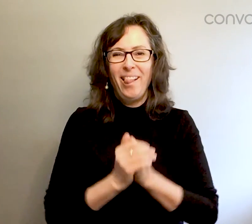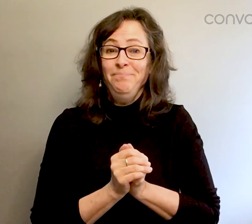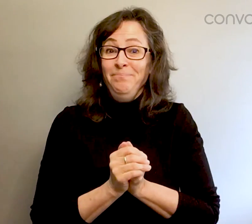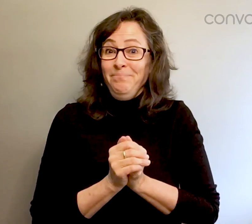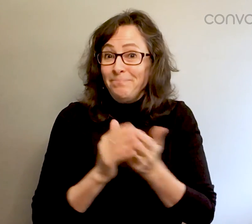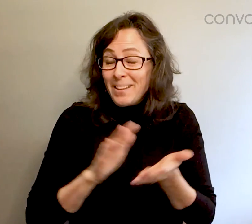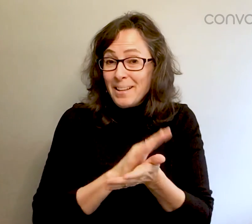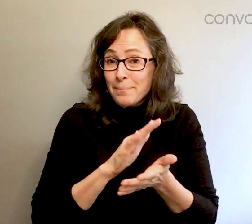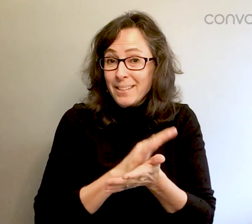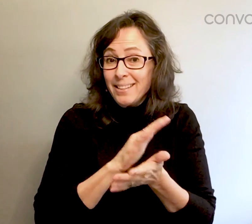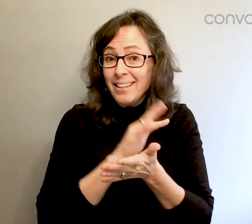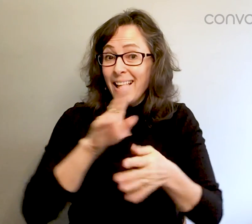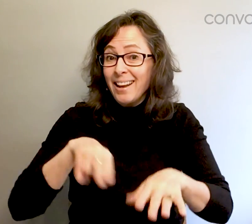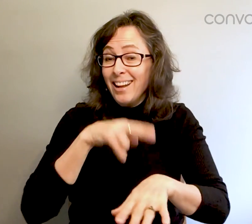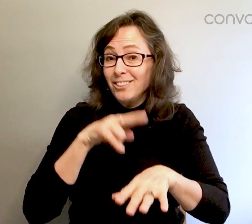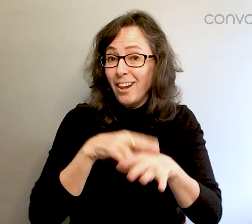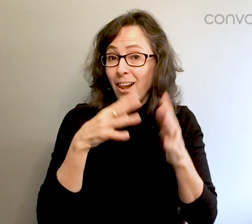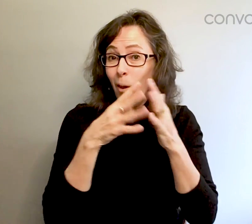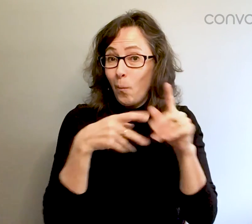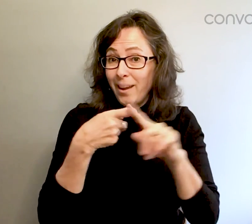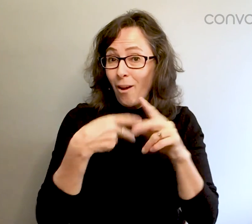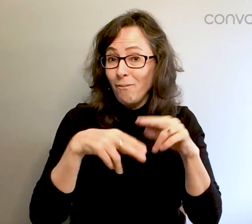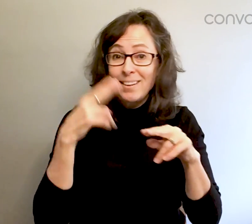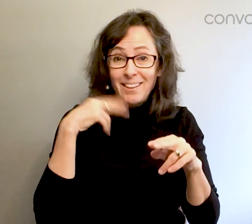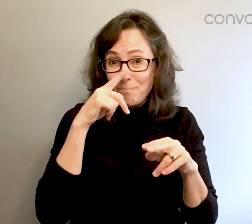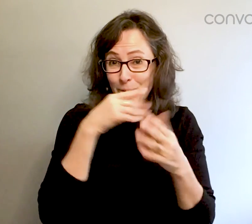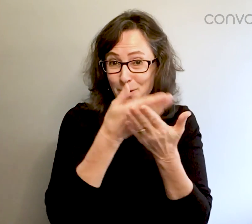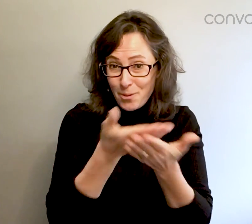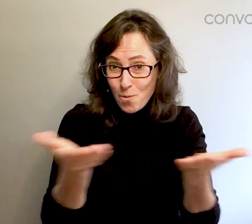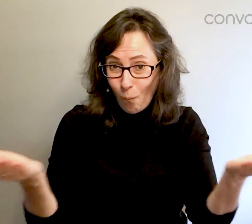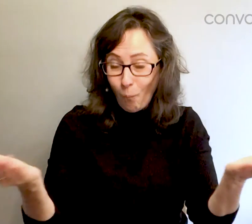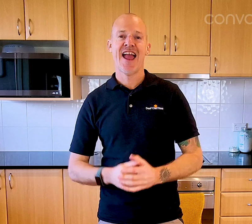Happy National Week of Deaf People to you all.